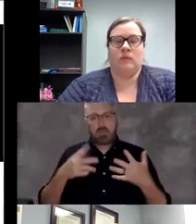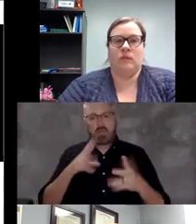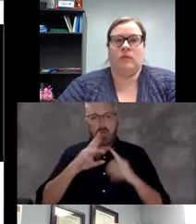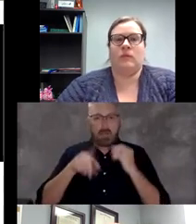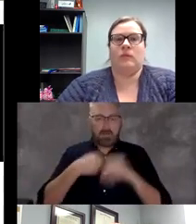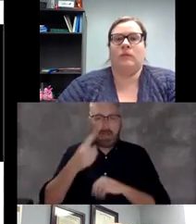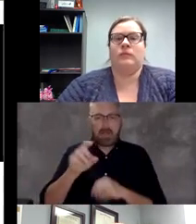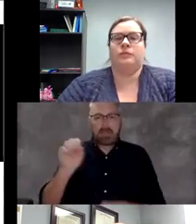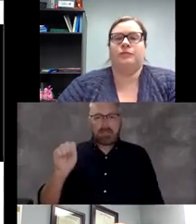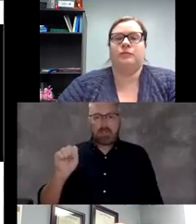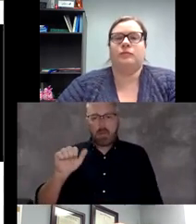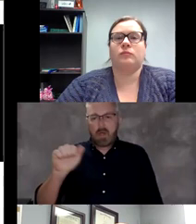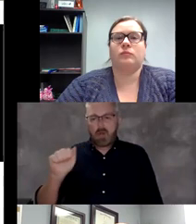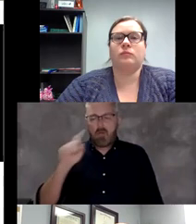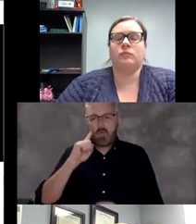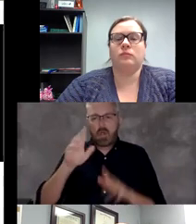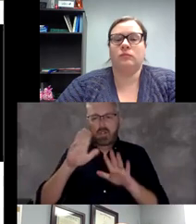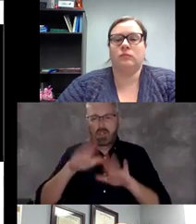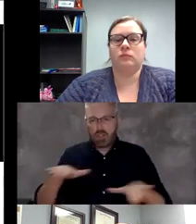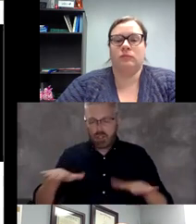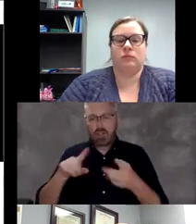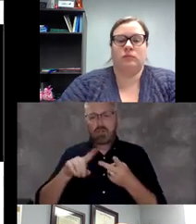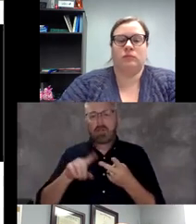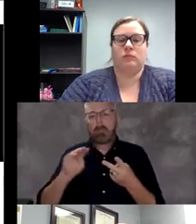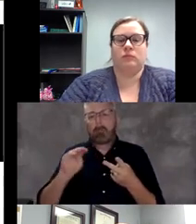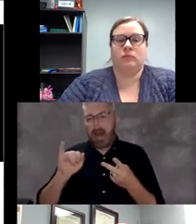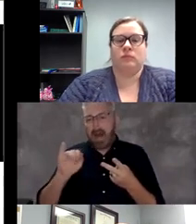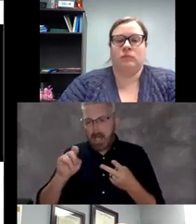ABUSE AS IT RELATES TO CHILDREN AND MINORS.